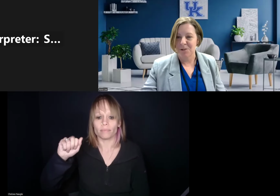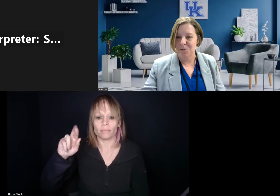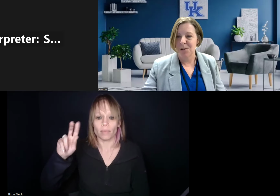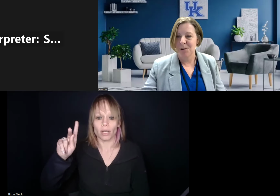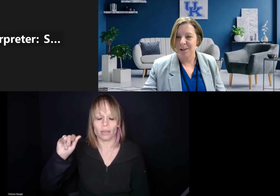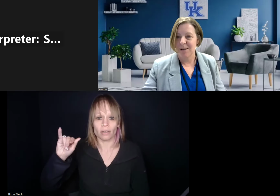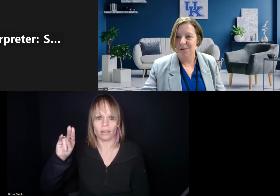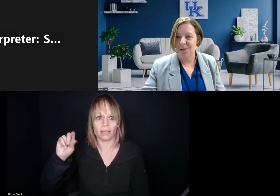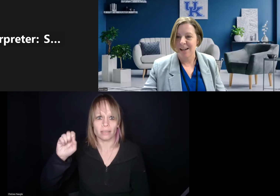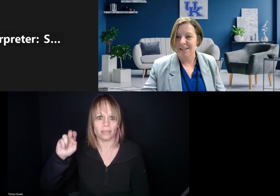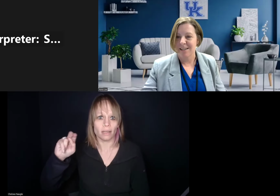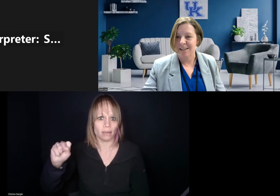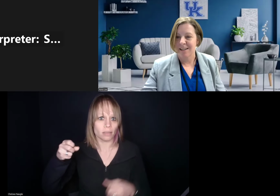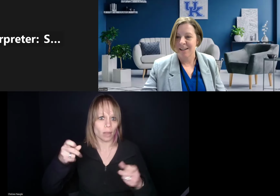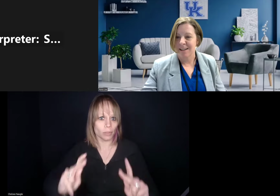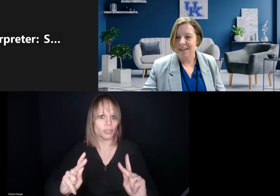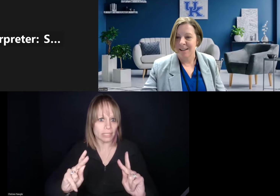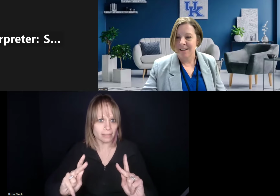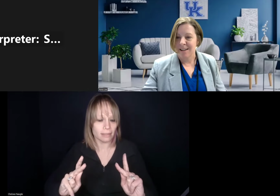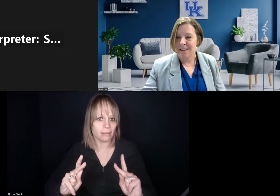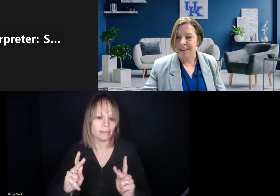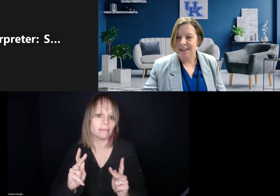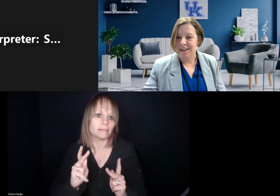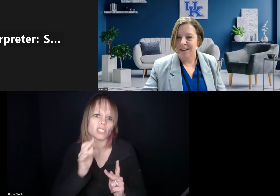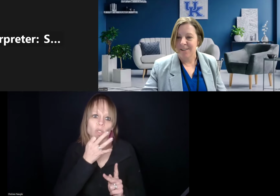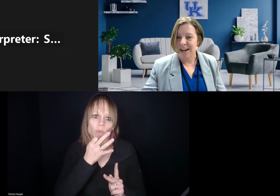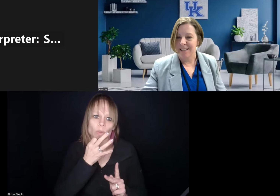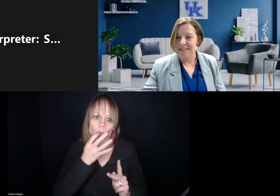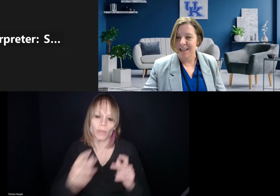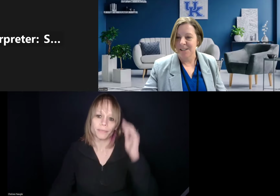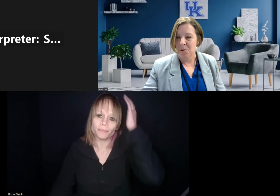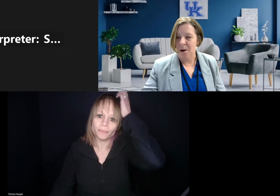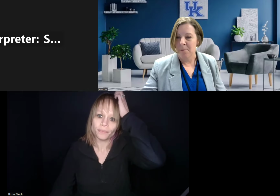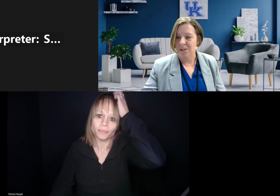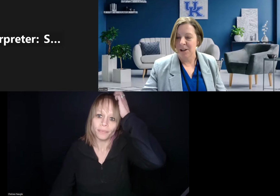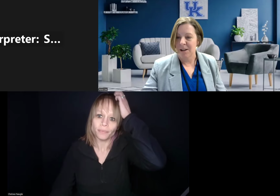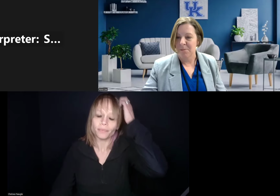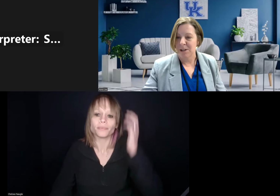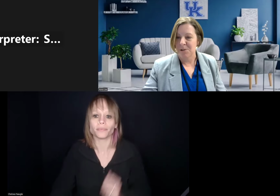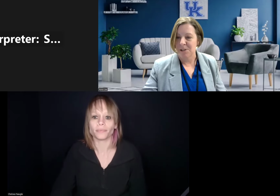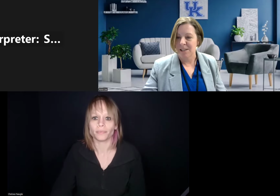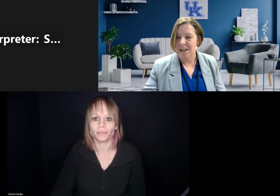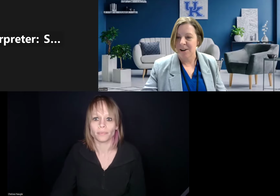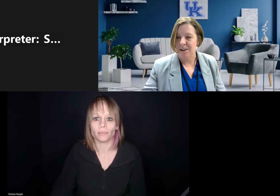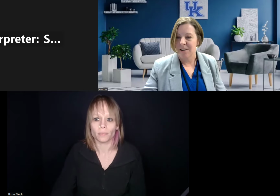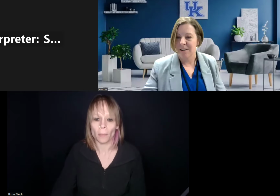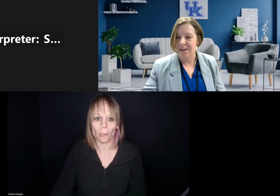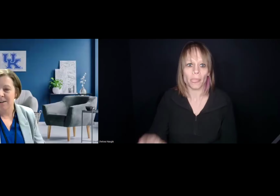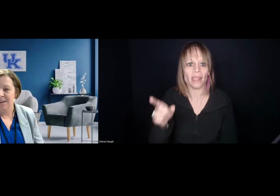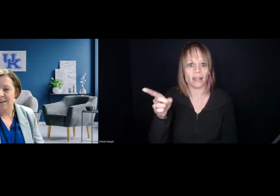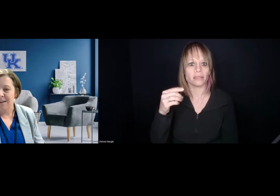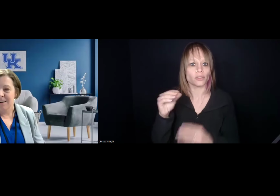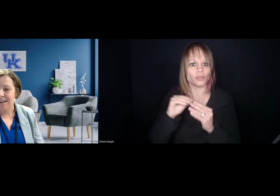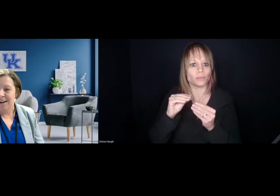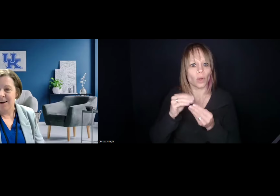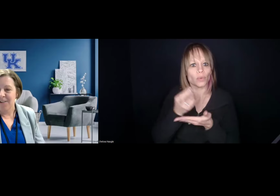through. Great. All right, Lindsay's got some more opport um resources there.